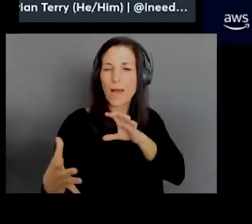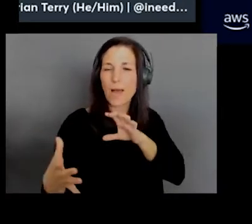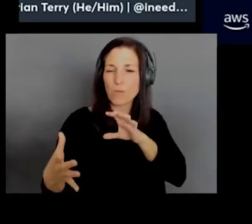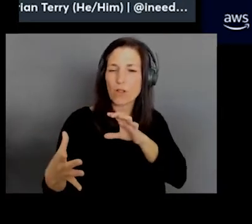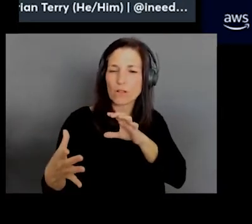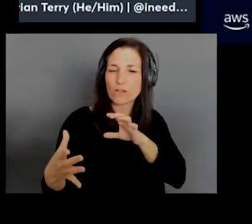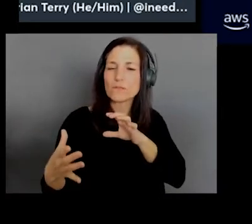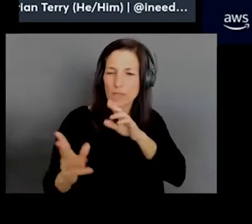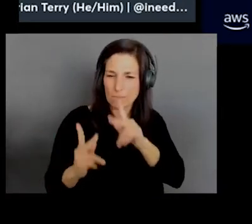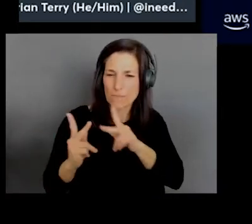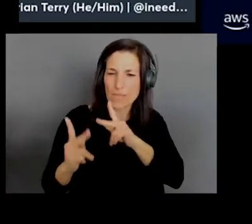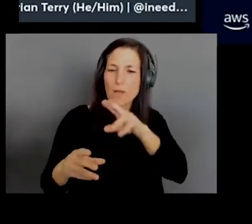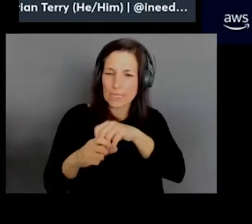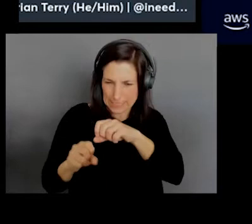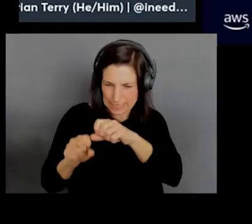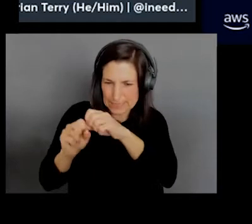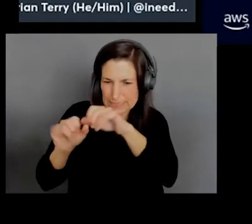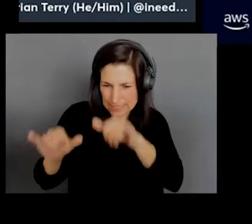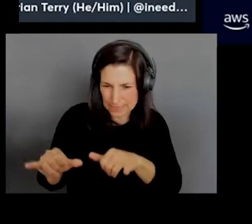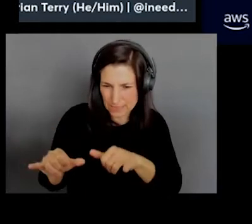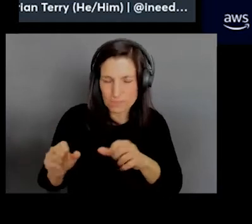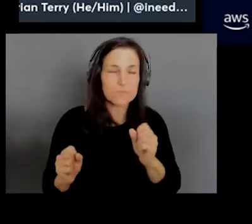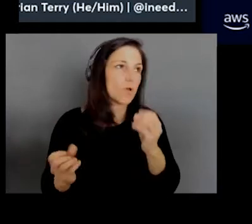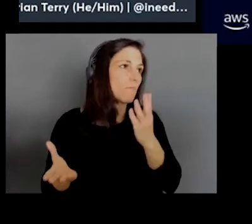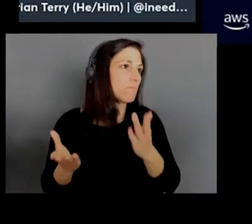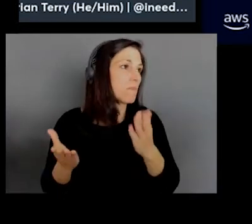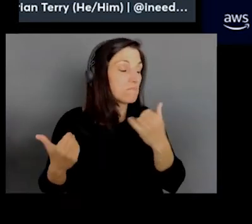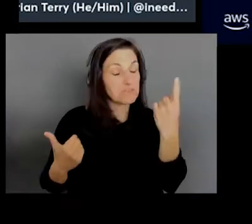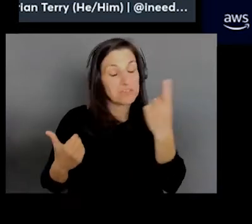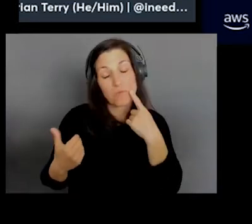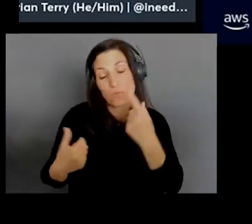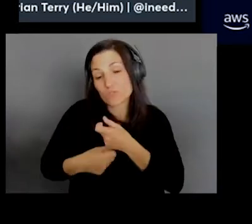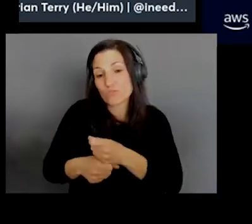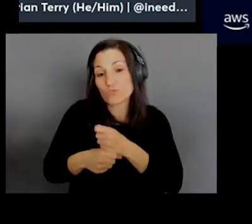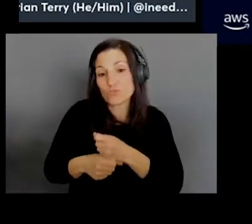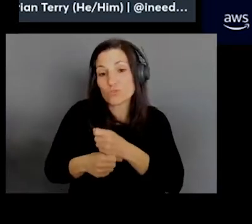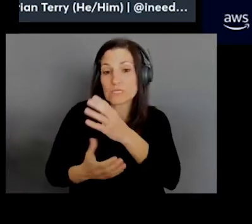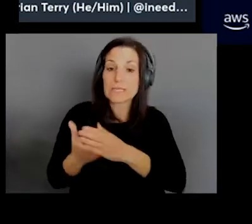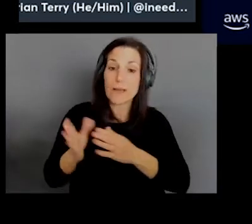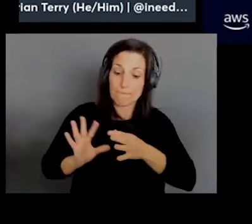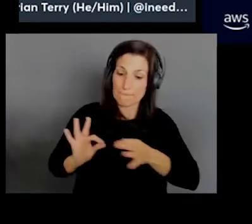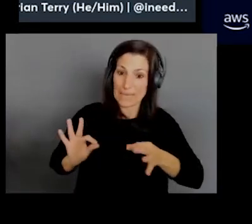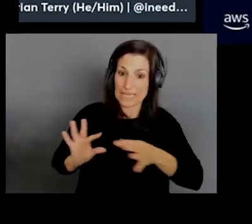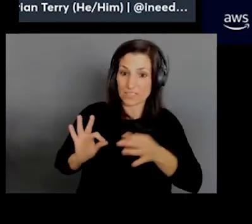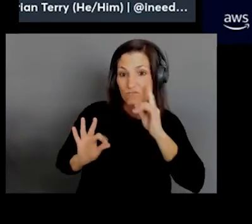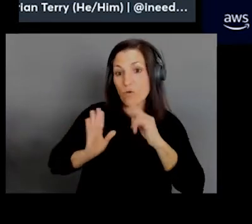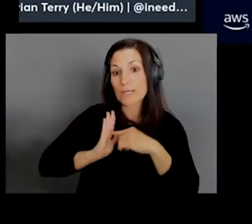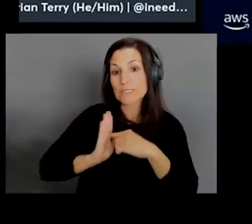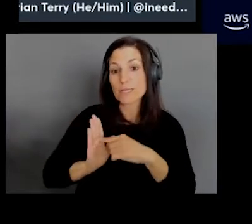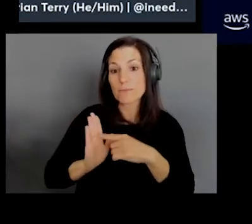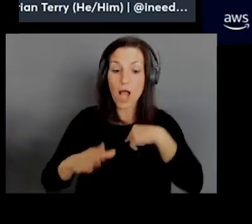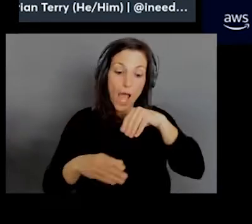So you have, maybe someone producing some message. So for example, I'm in a website and I'm clicking in